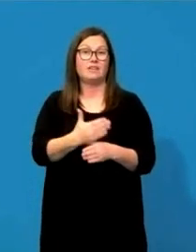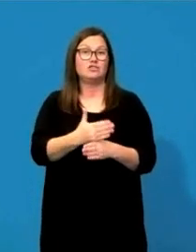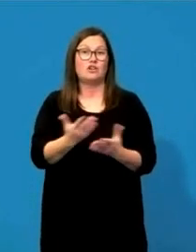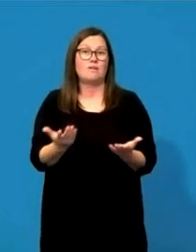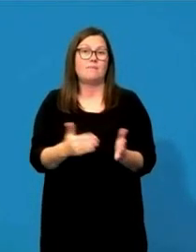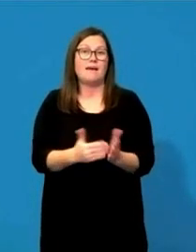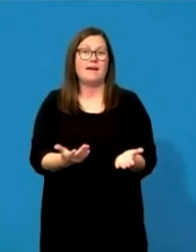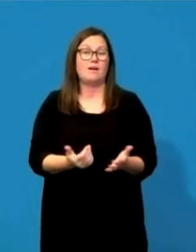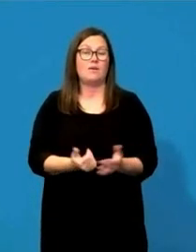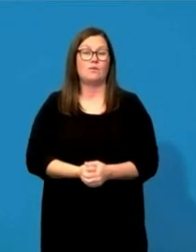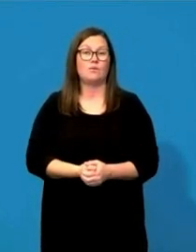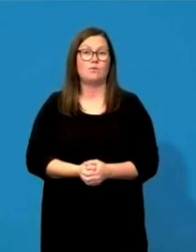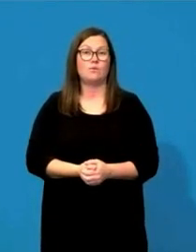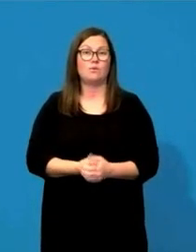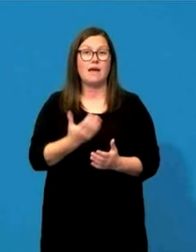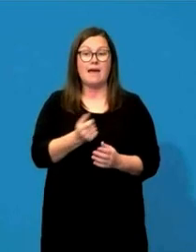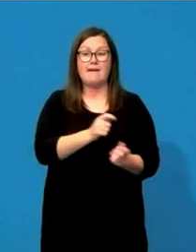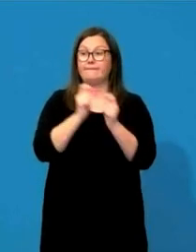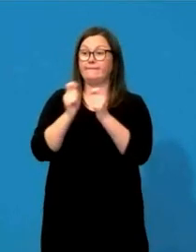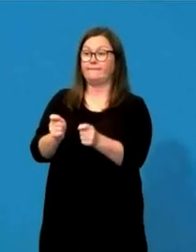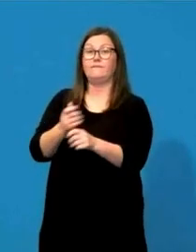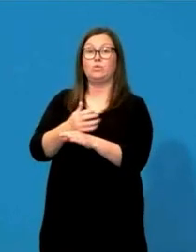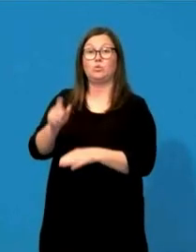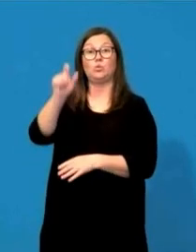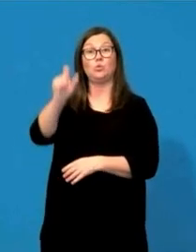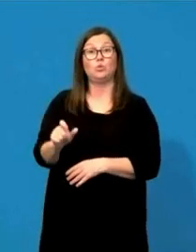And a new person was appointed as the lead for that.